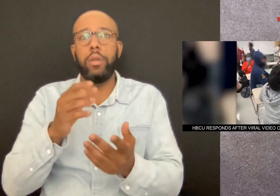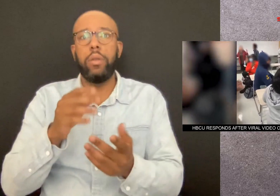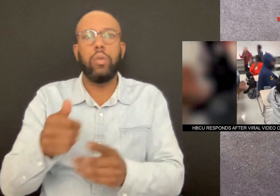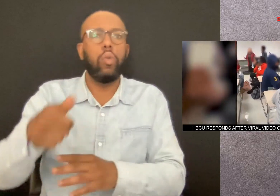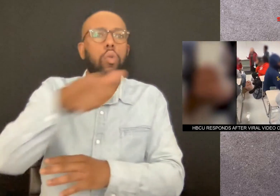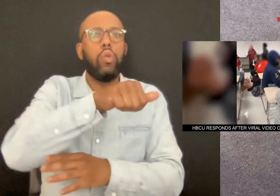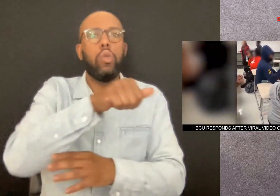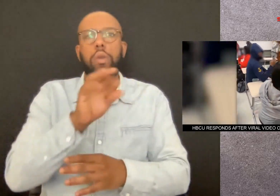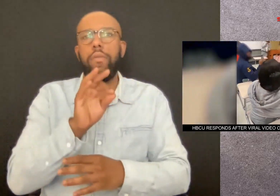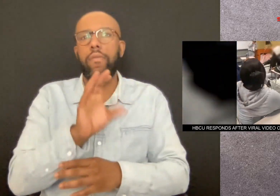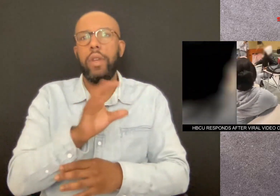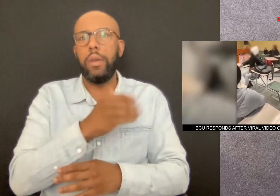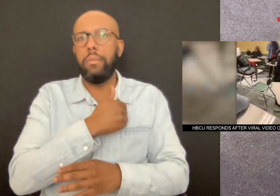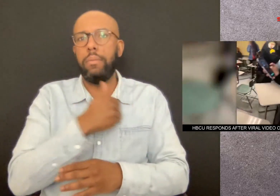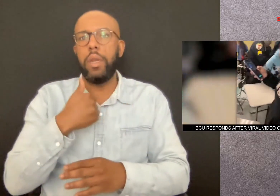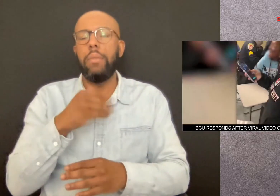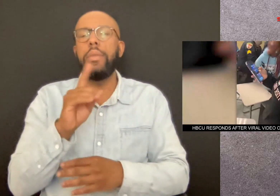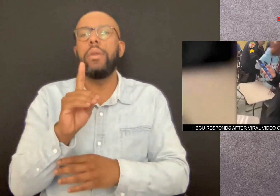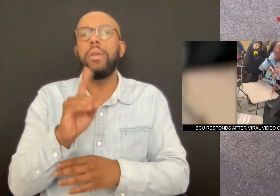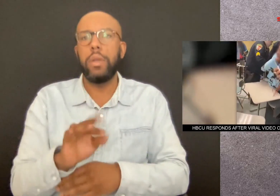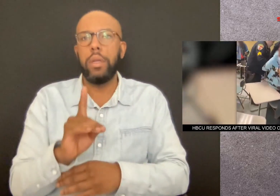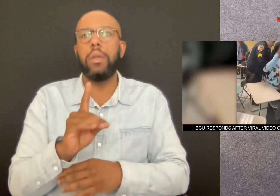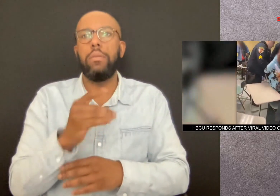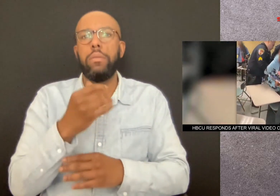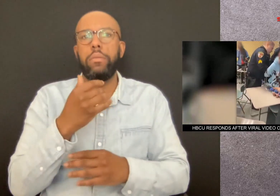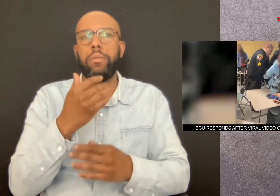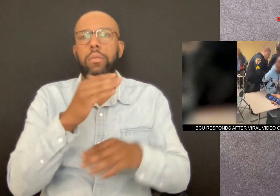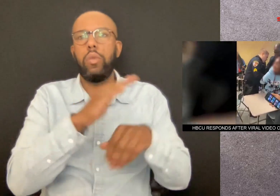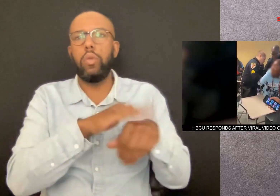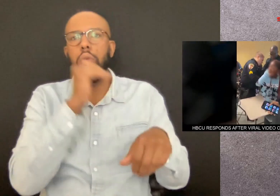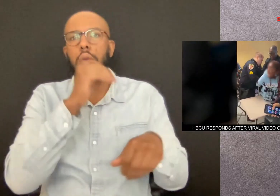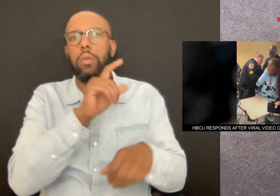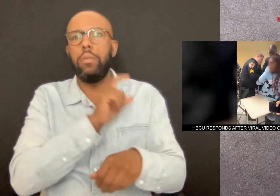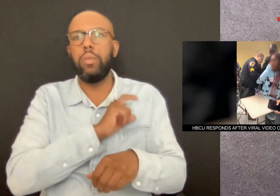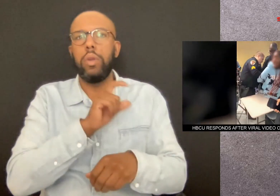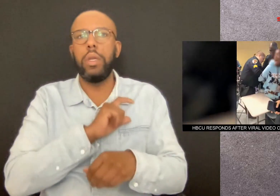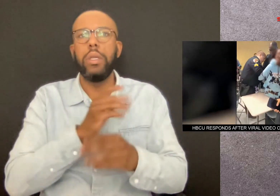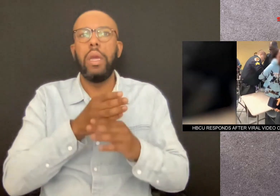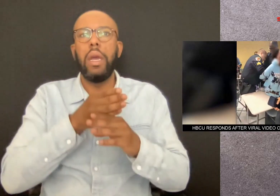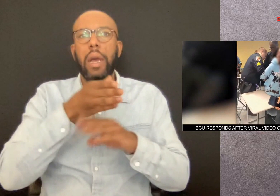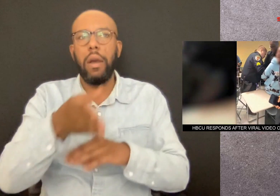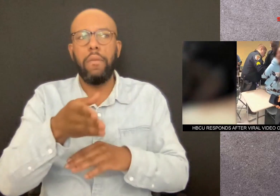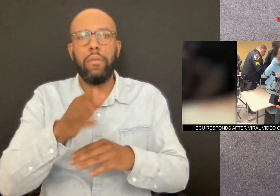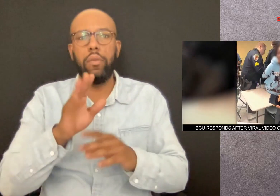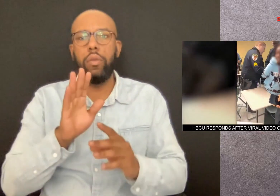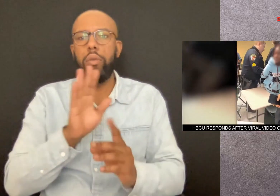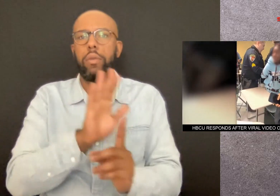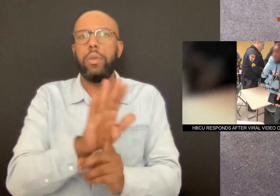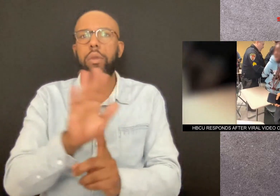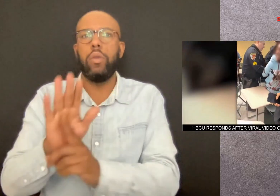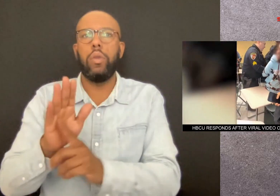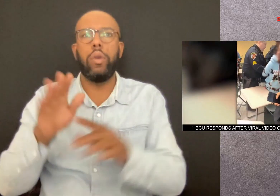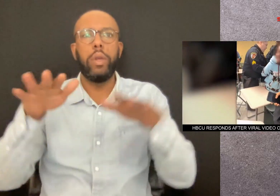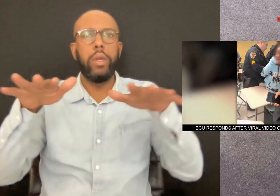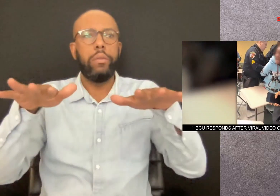a spokesperson said another faculty member called the police after their de-escalation efforts failed